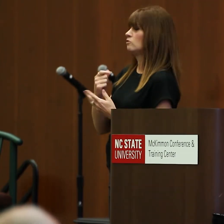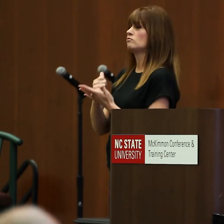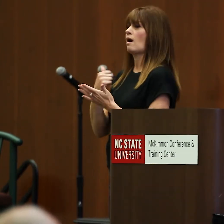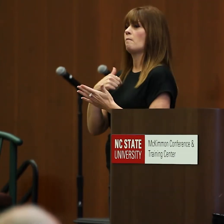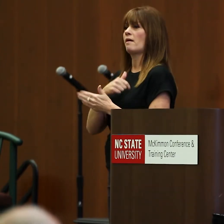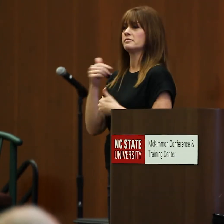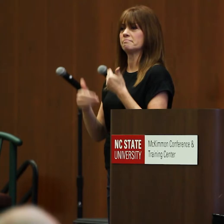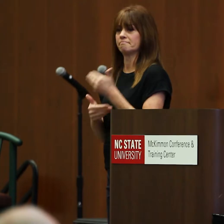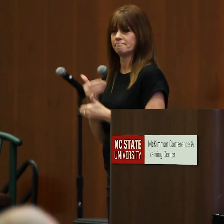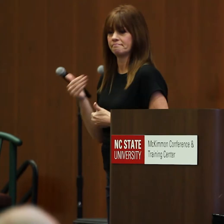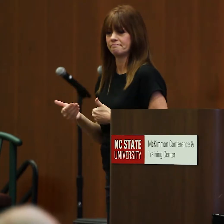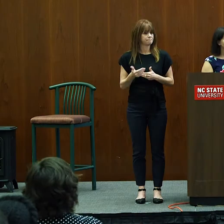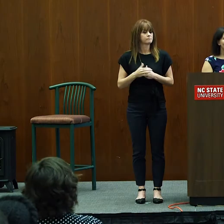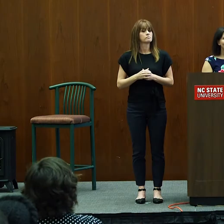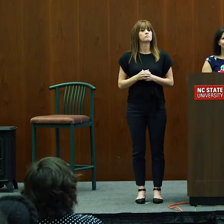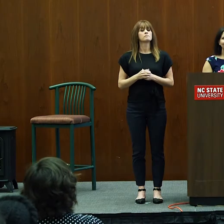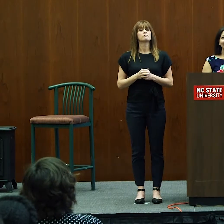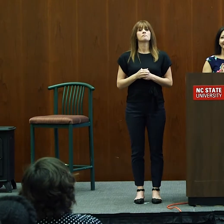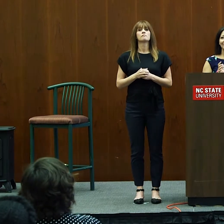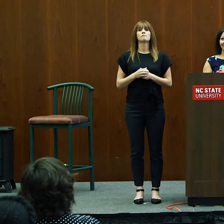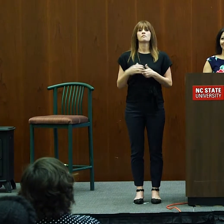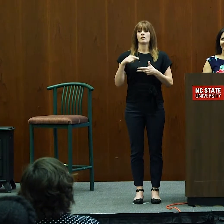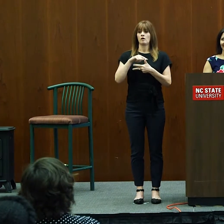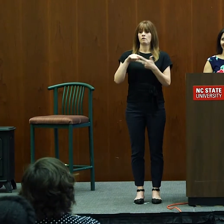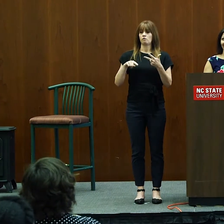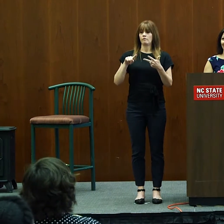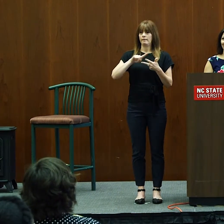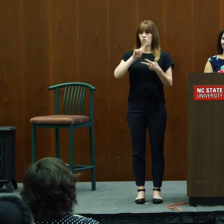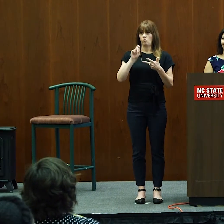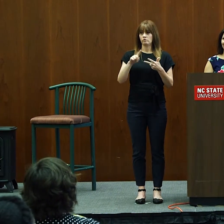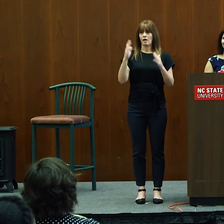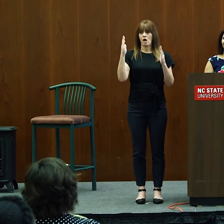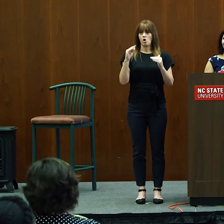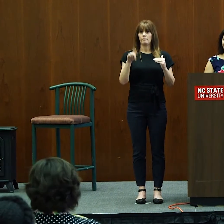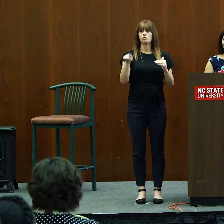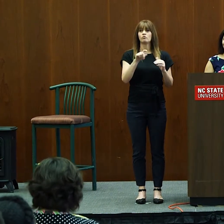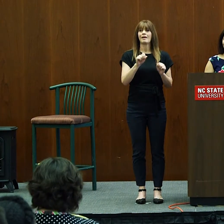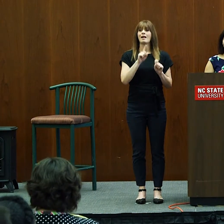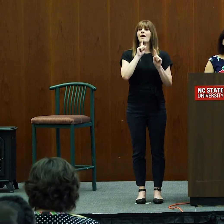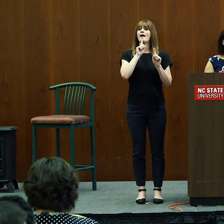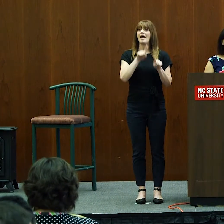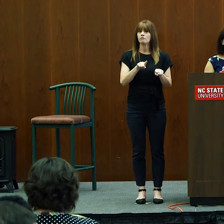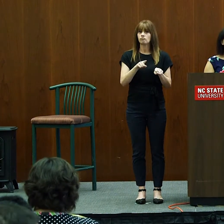So the three questions I hope you're able to answer by the end of